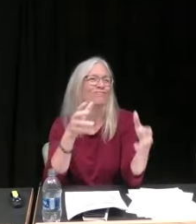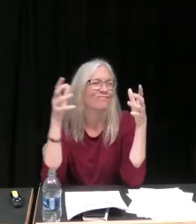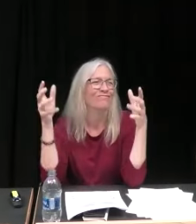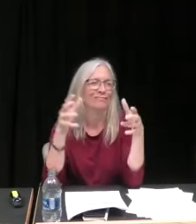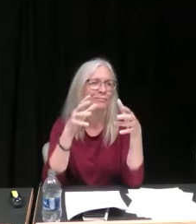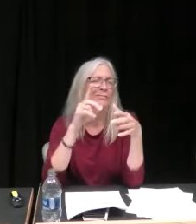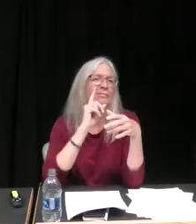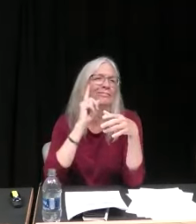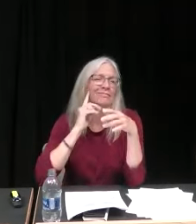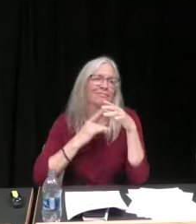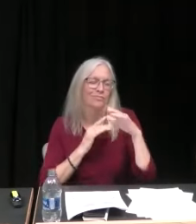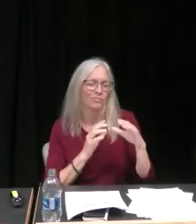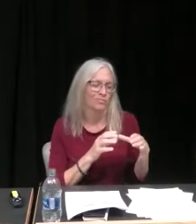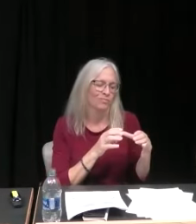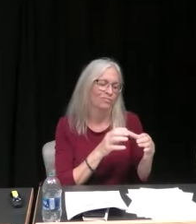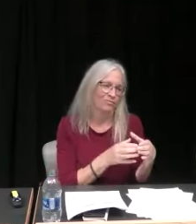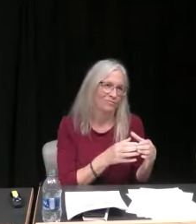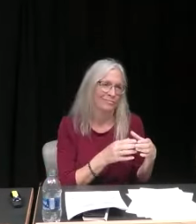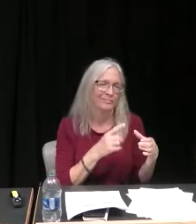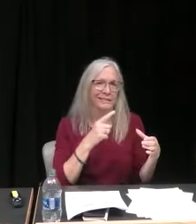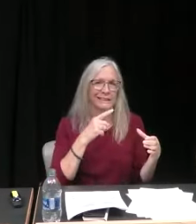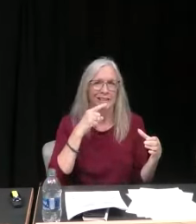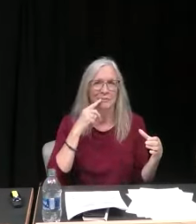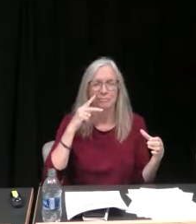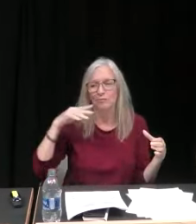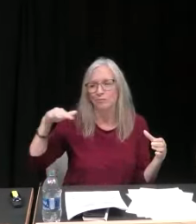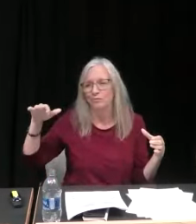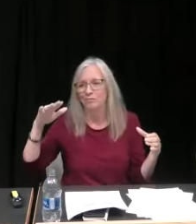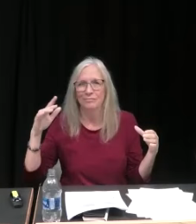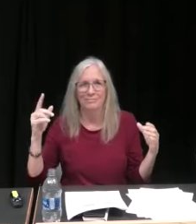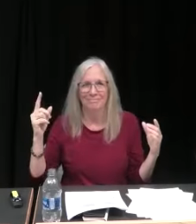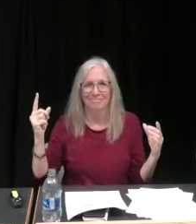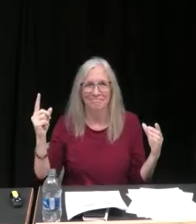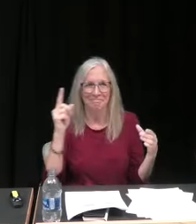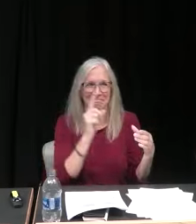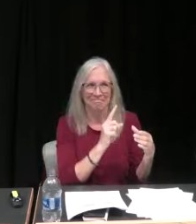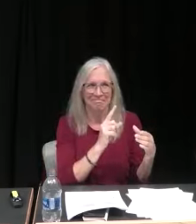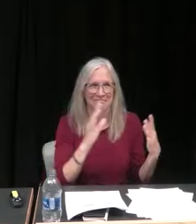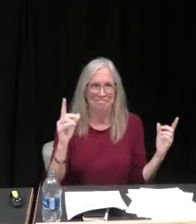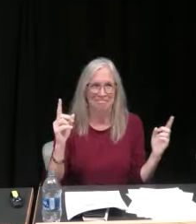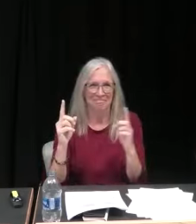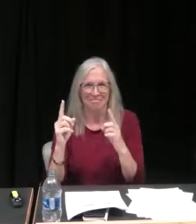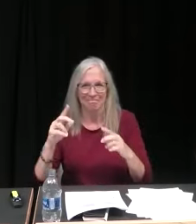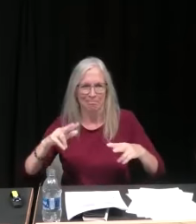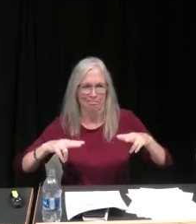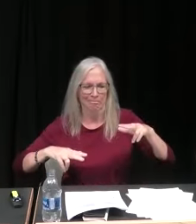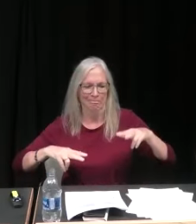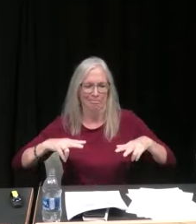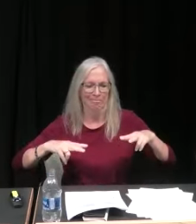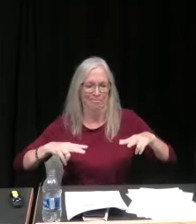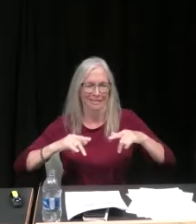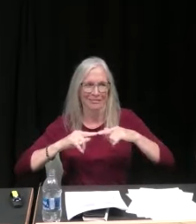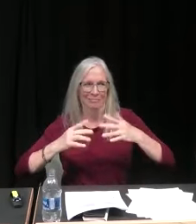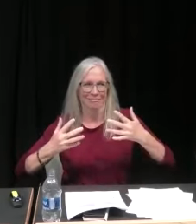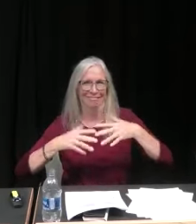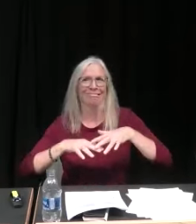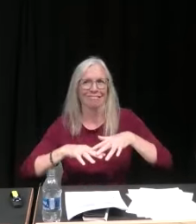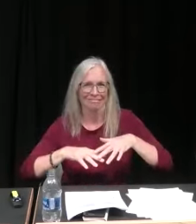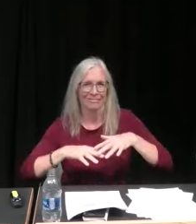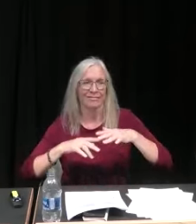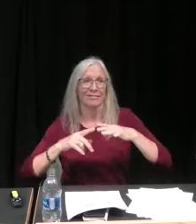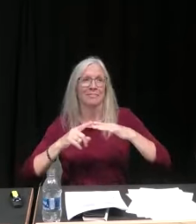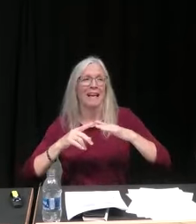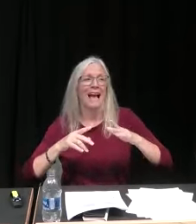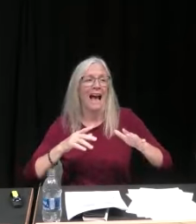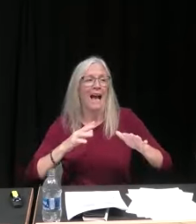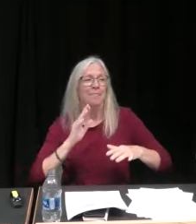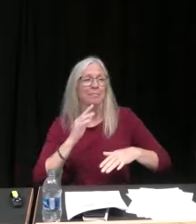contribute and when we think about the just the numbers of within the community like it's hard